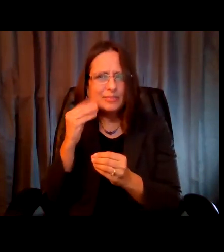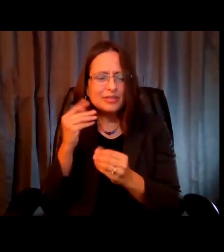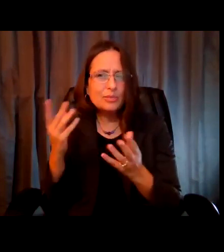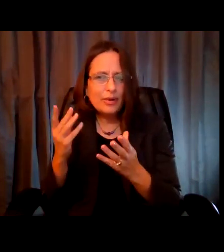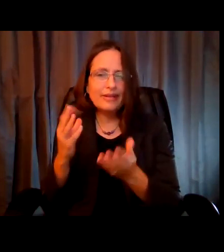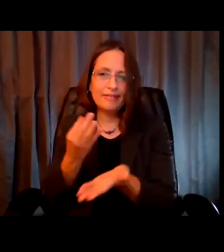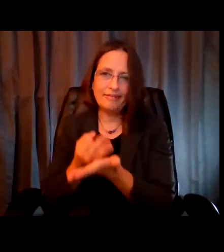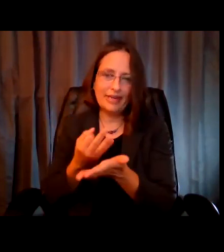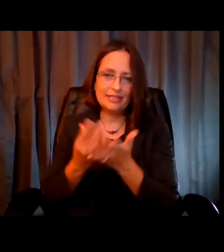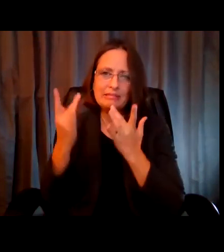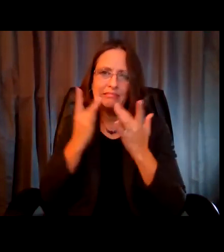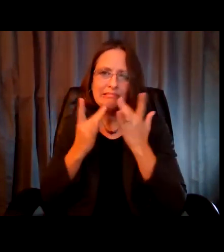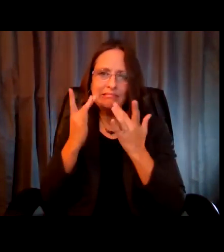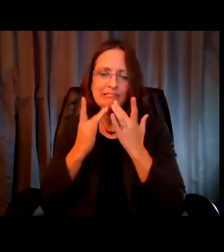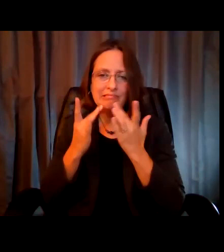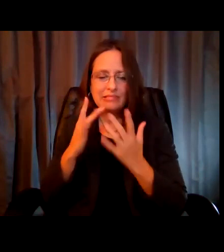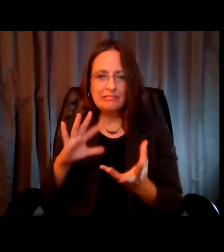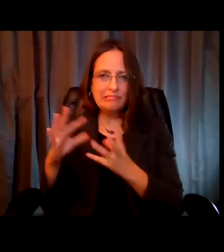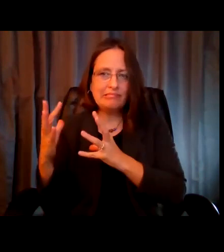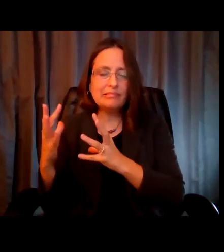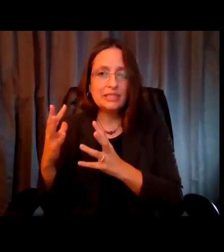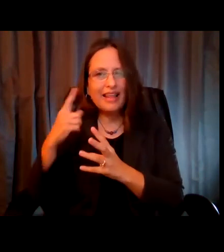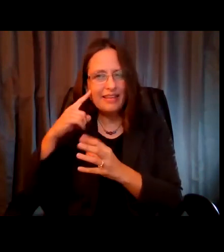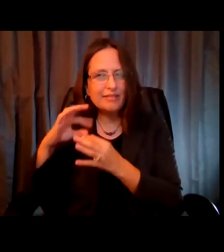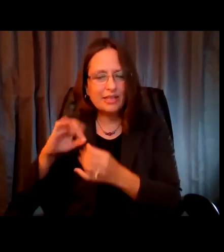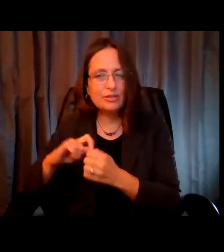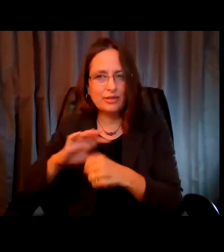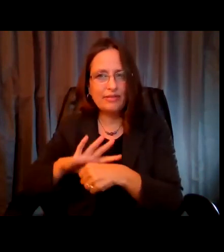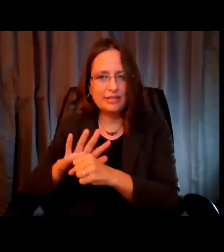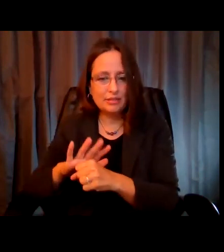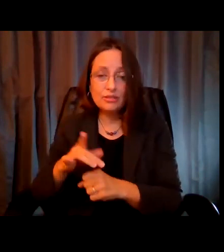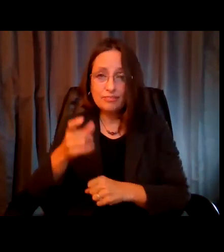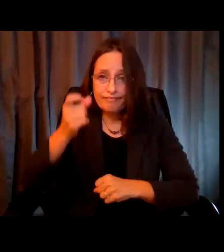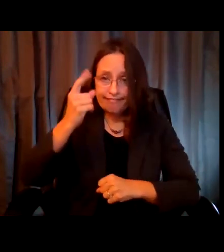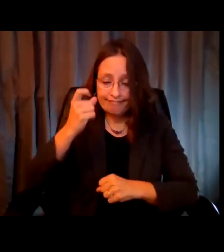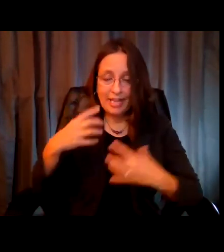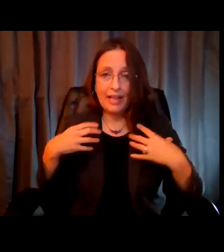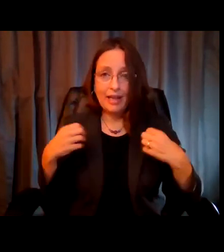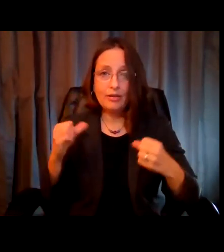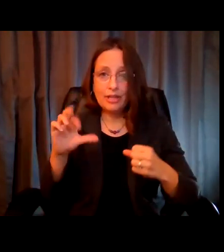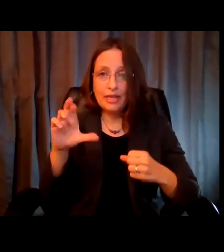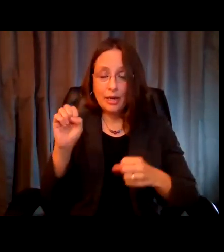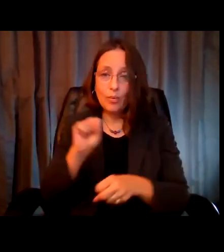someone in the office or hospital who can help you can your communication issues,